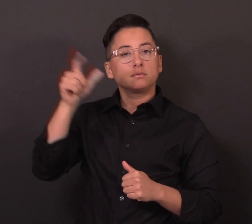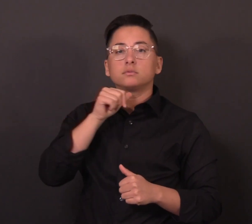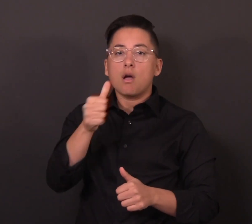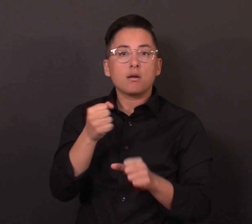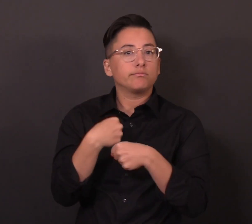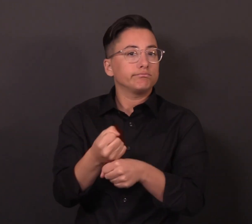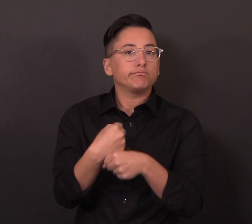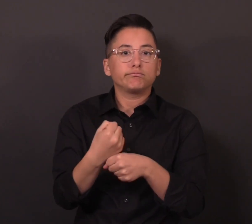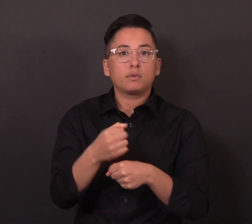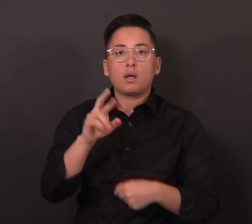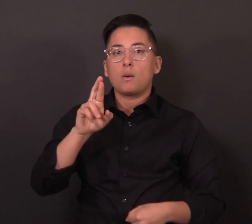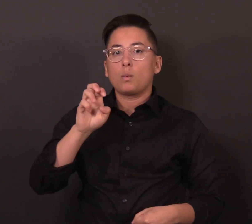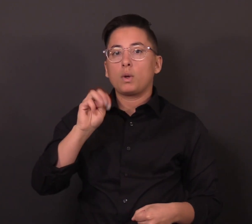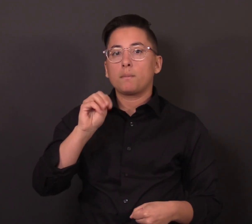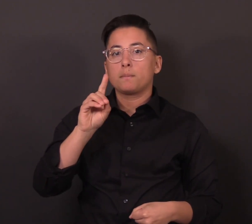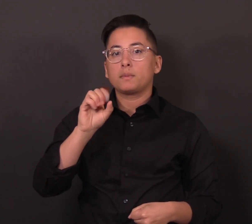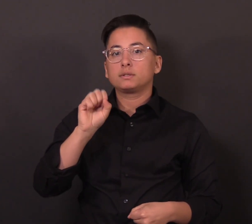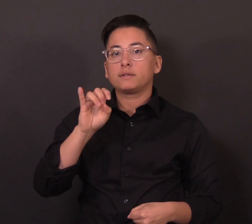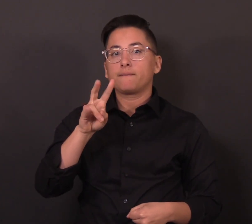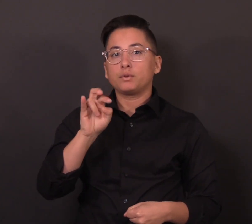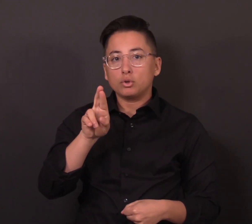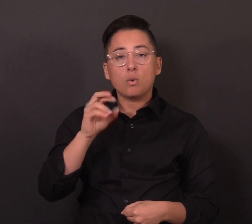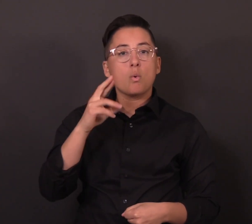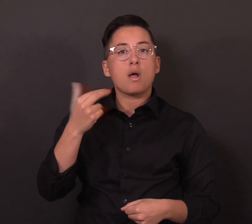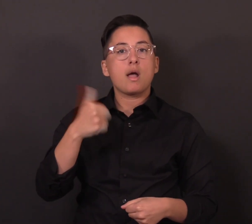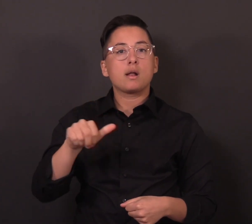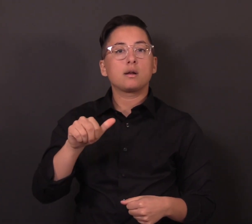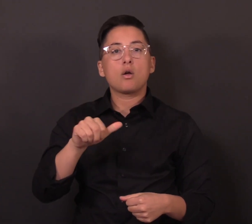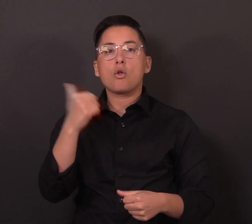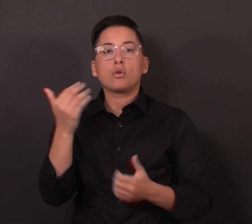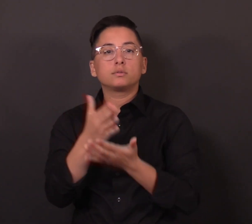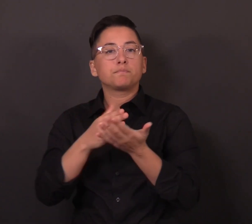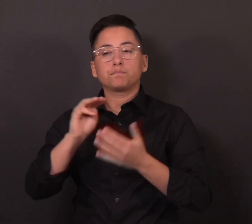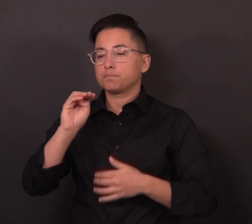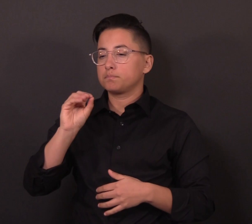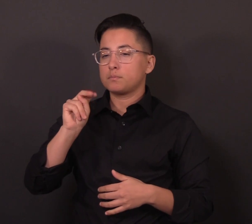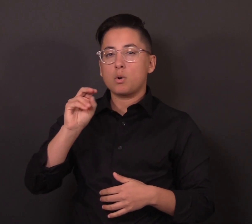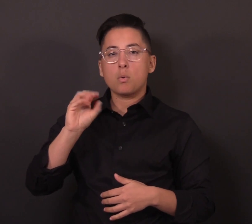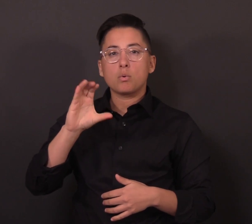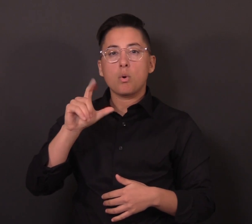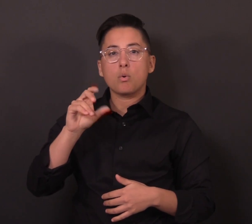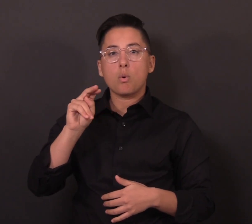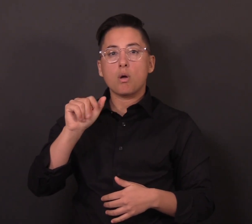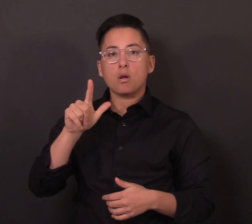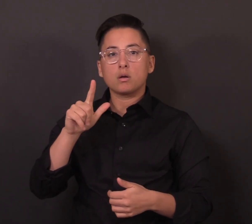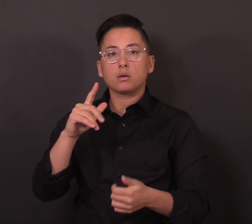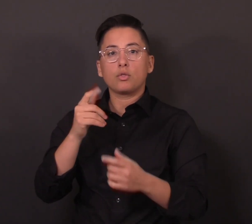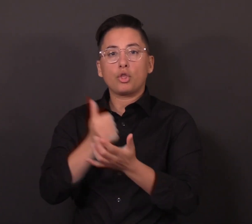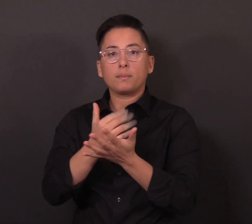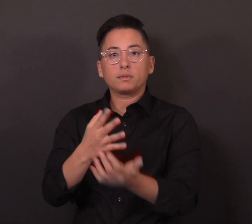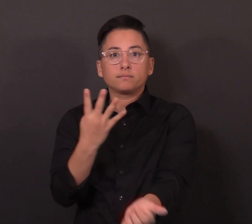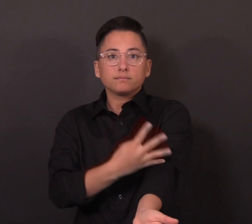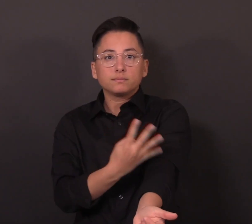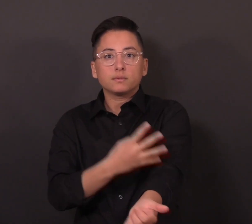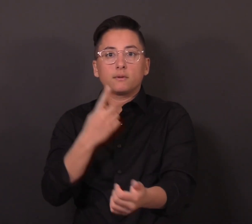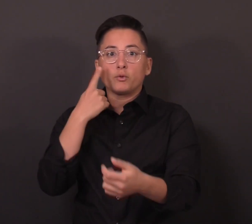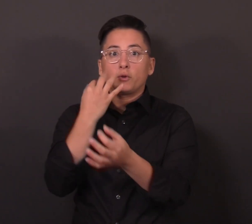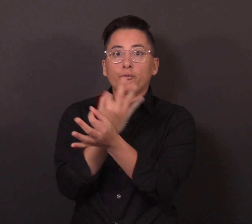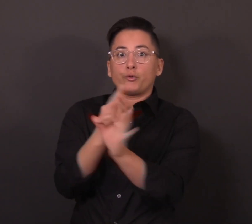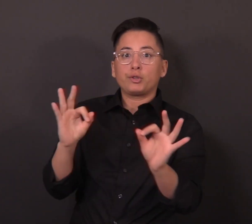some monoclonal antibody therapies available for free, so there may be a cost for those treatments.